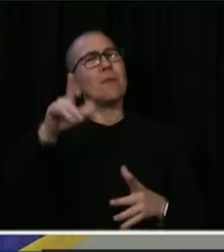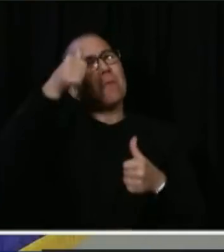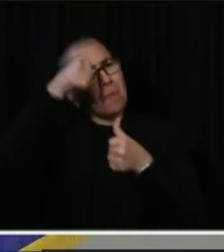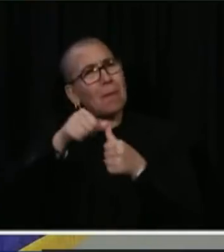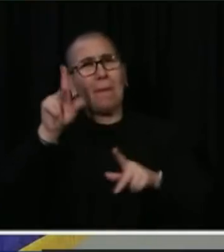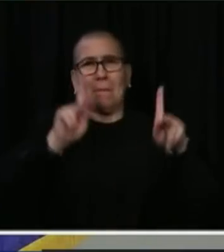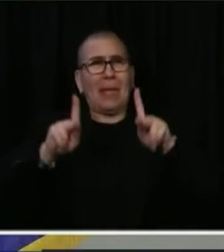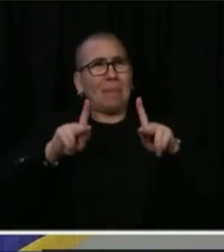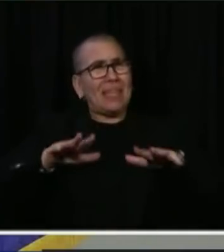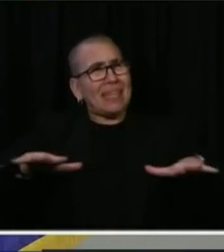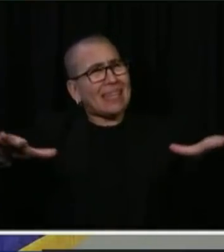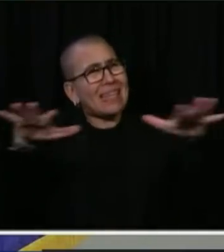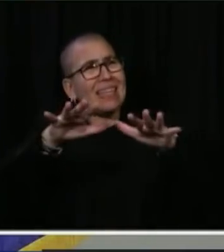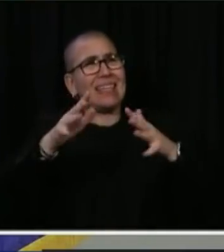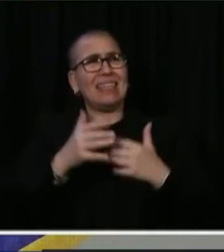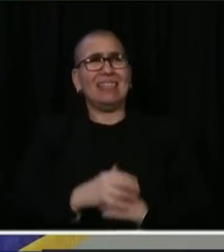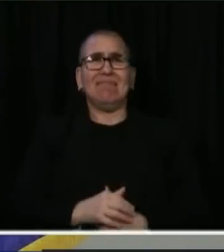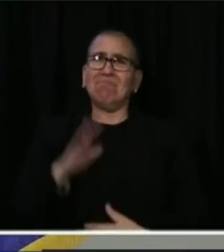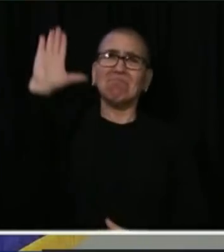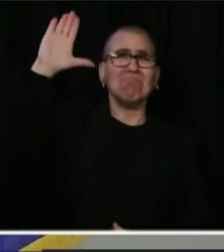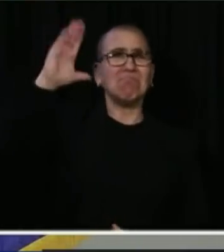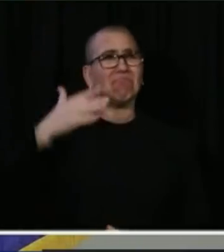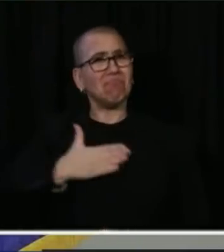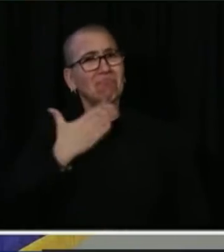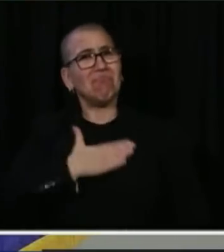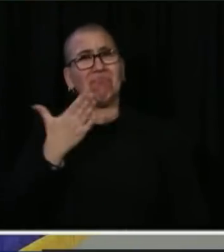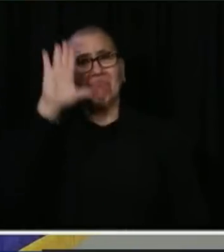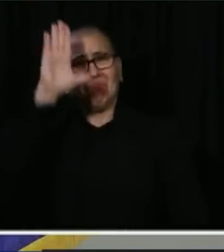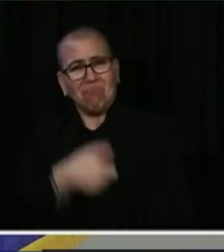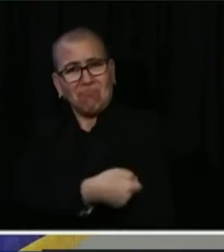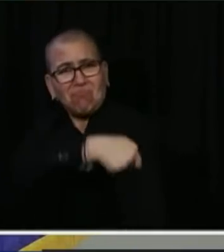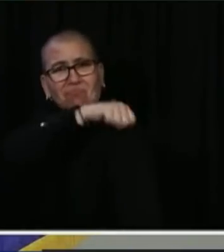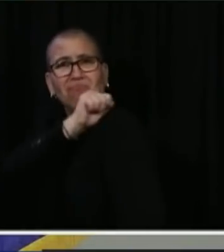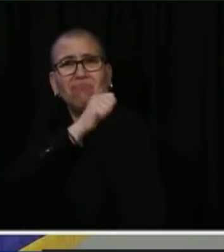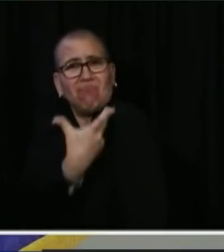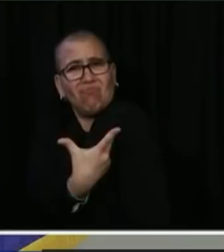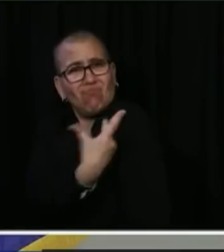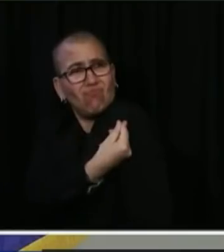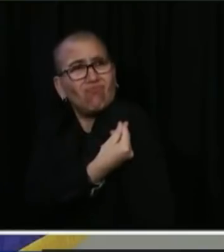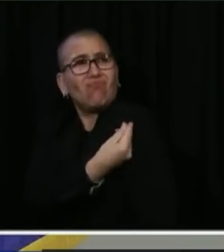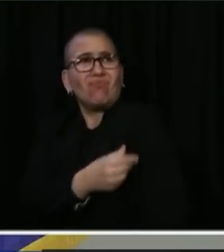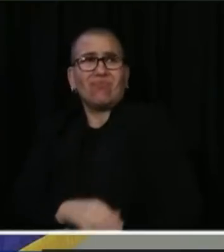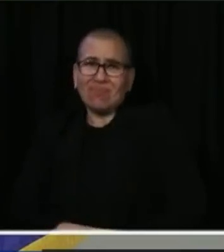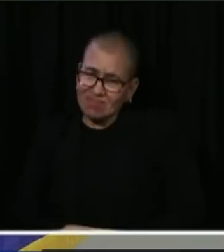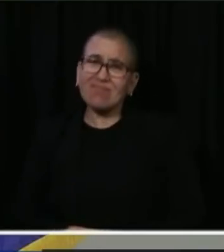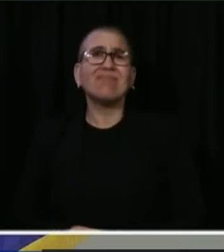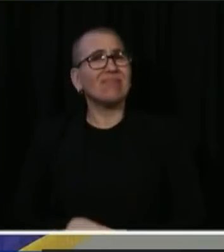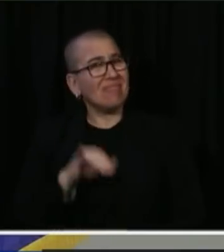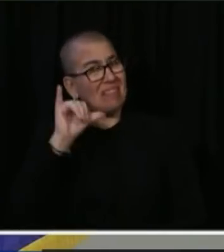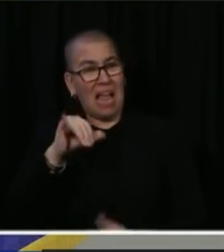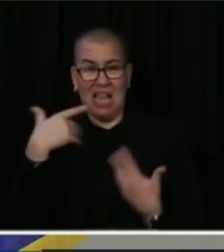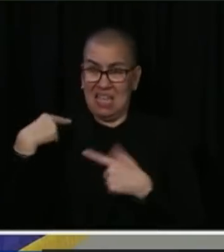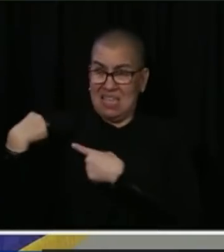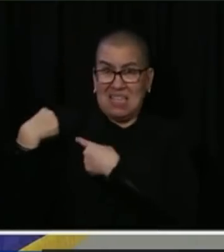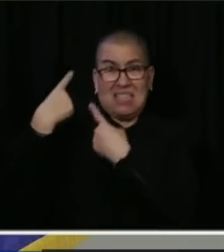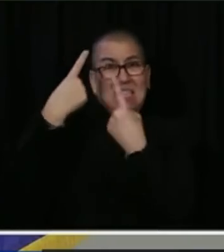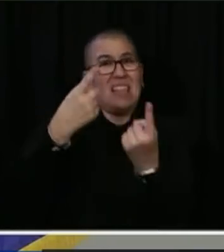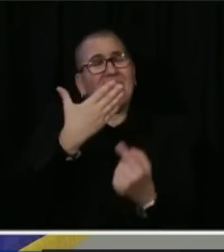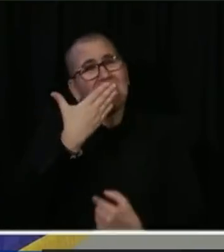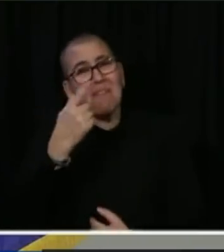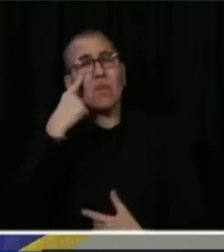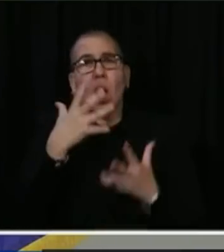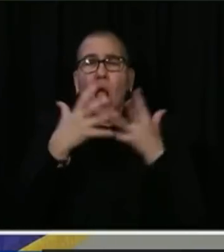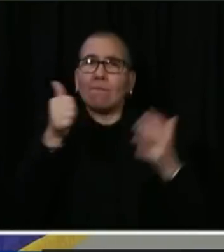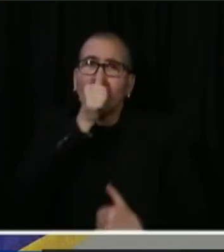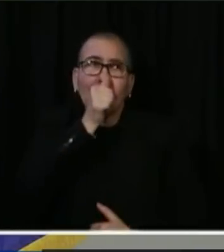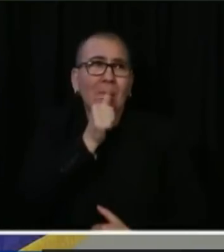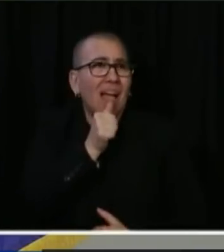WE TAKE THAT WEEKEND TO